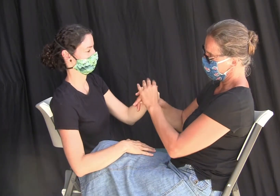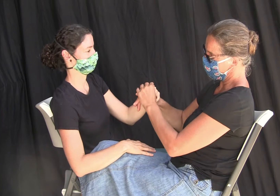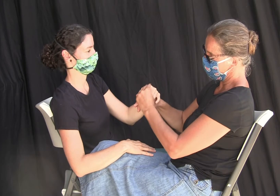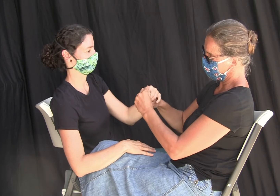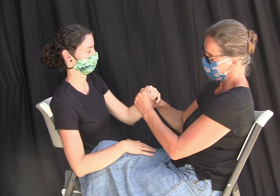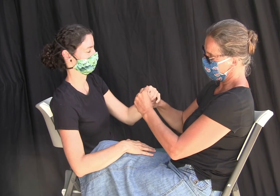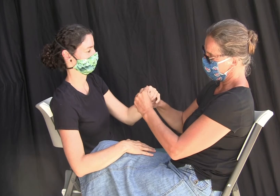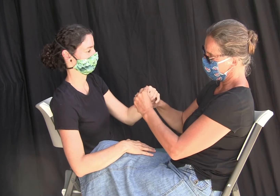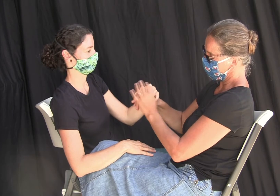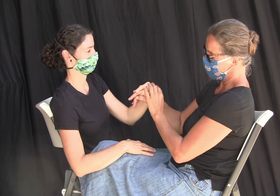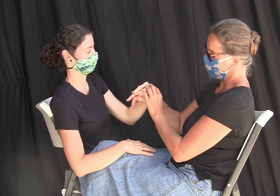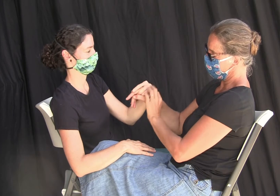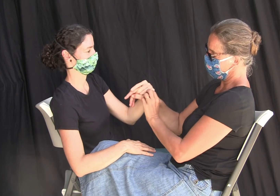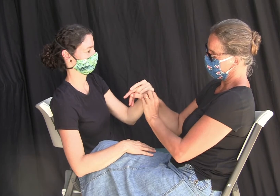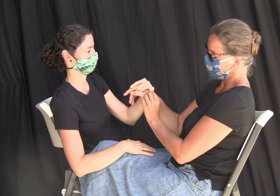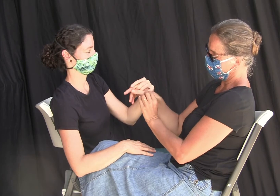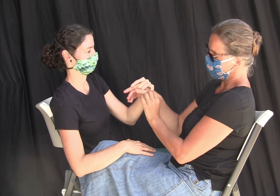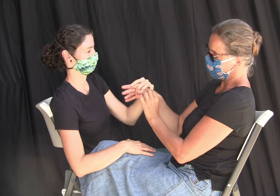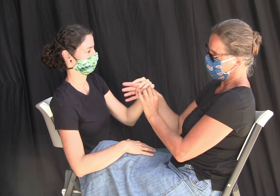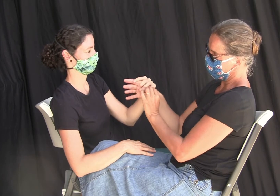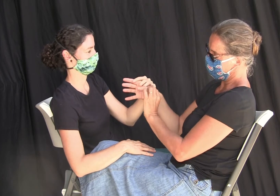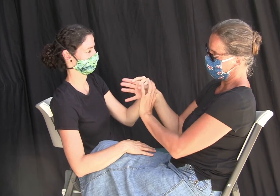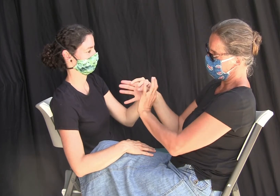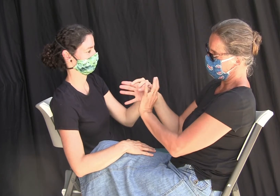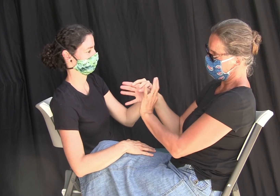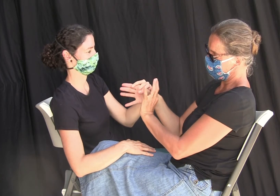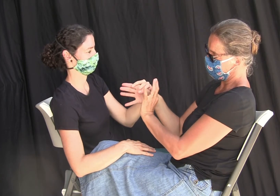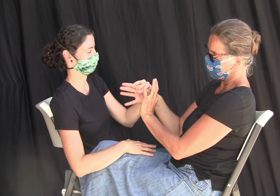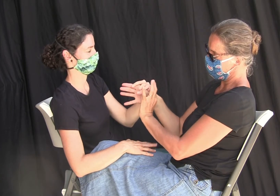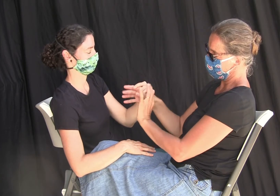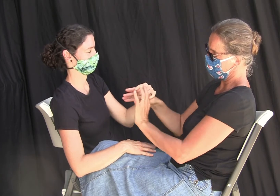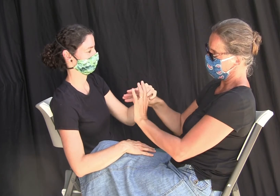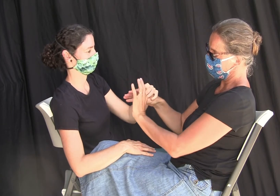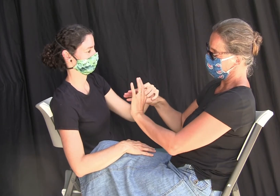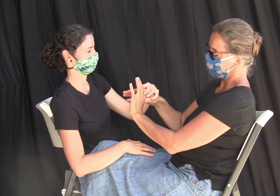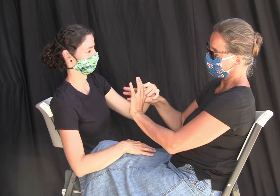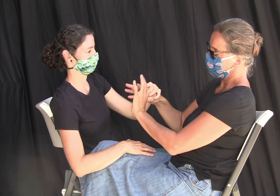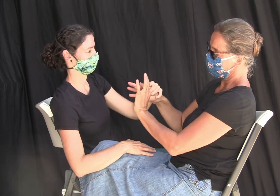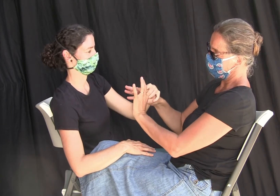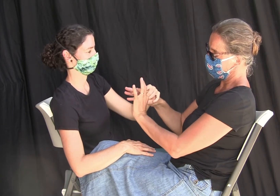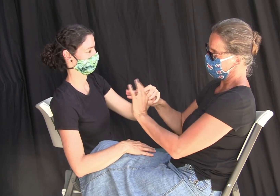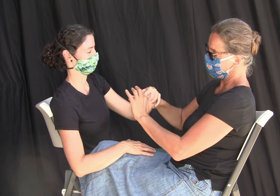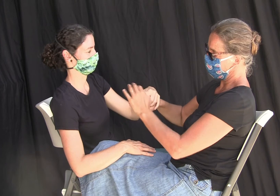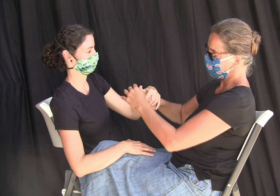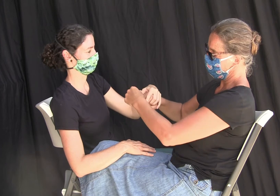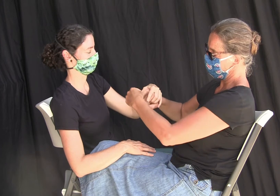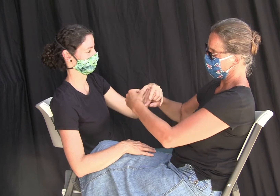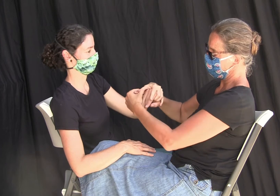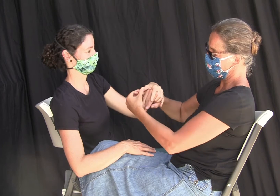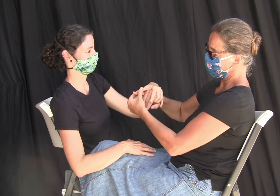To avoid that, keep the middle and ring fingers hooked here in the saddle between the speaker's thumb and index finger.